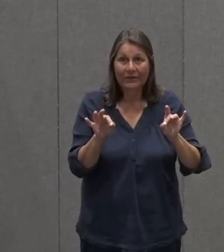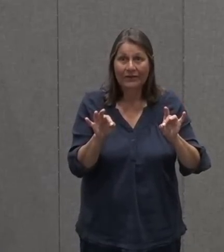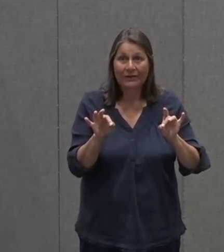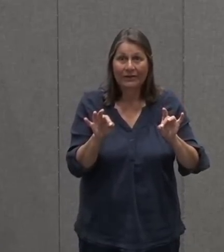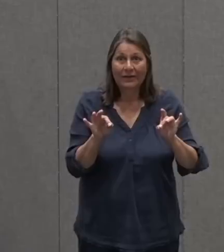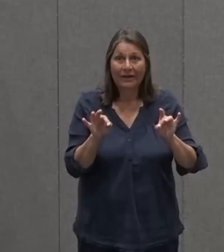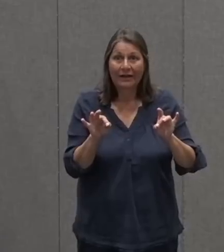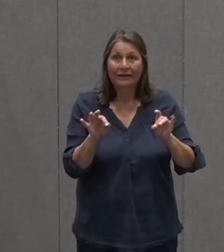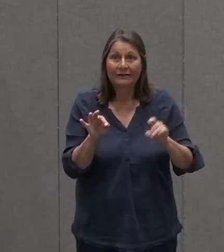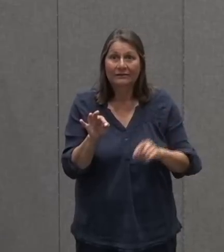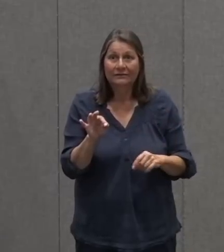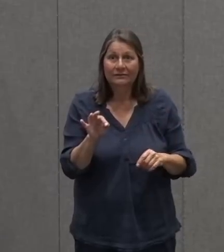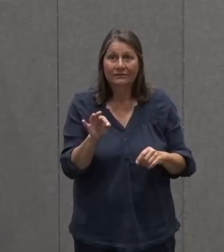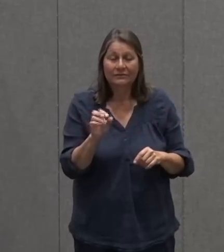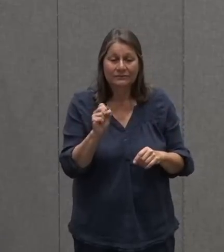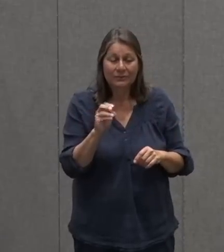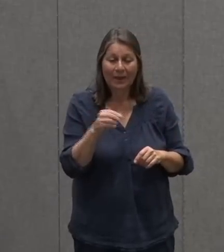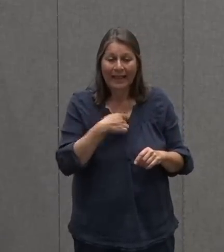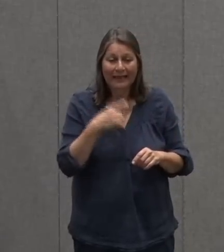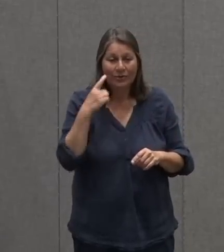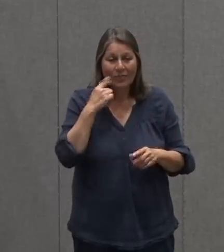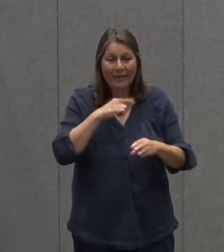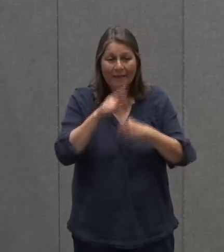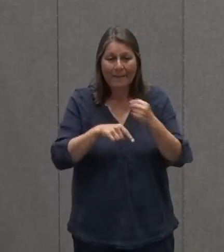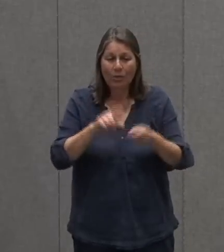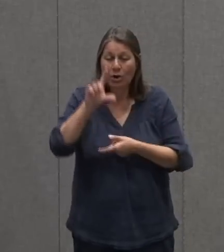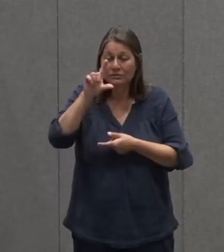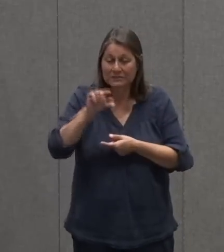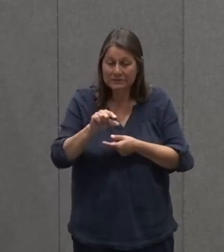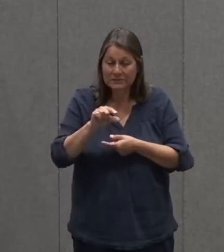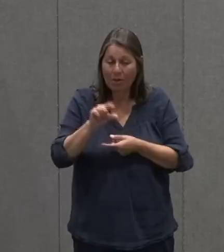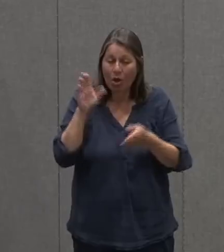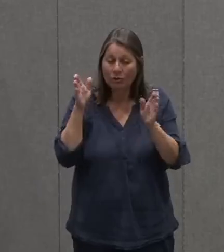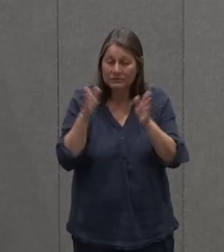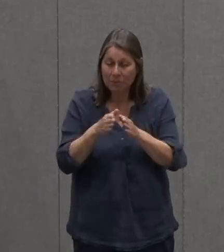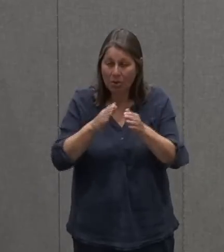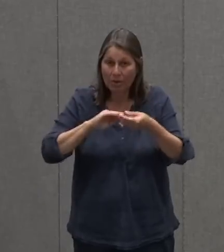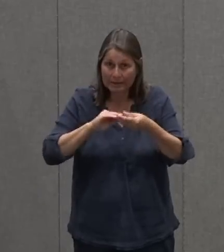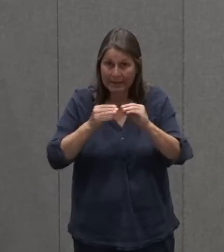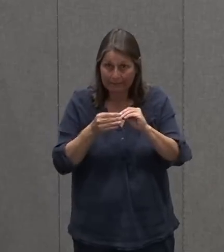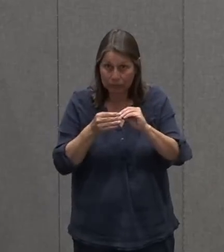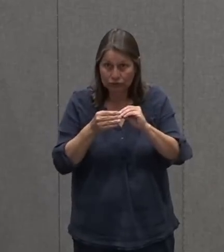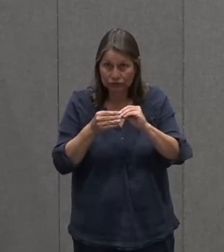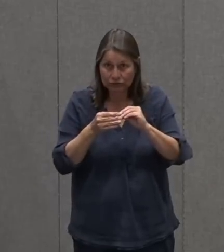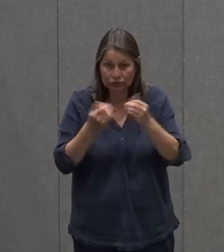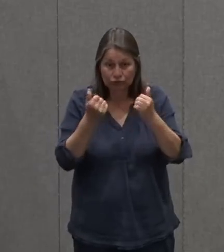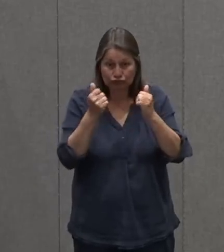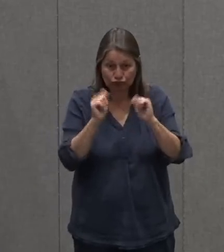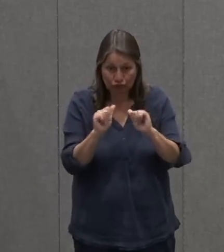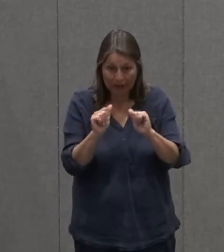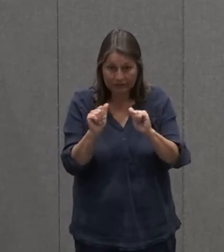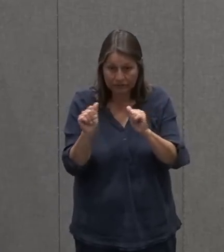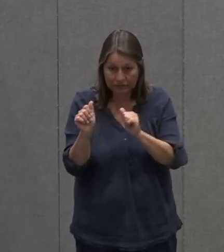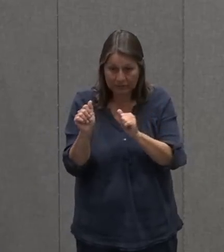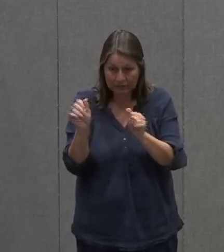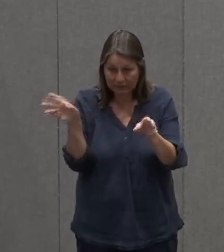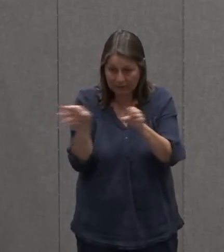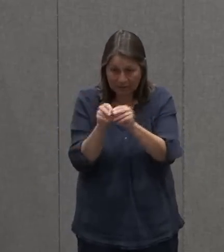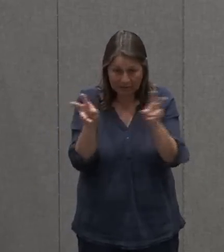I had to think very low numbers to start with to see that I could get that number over to be my sum